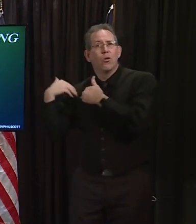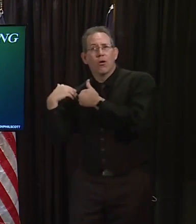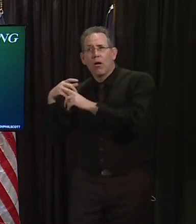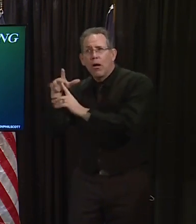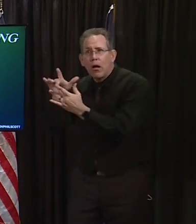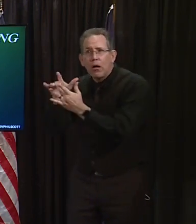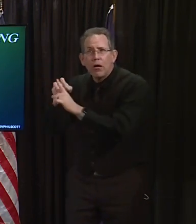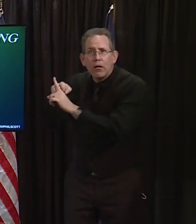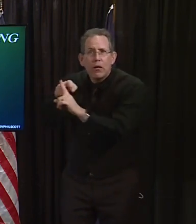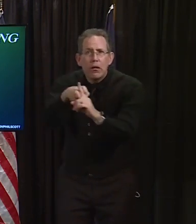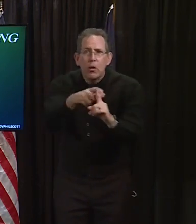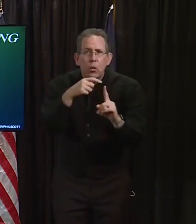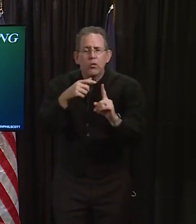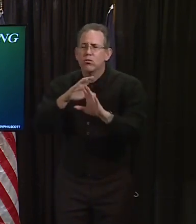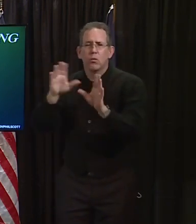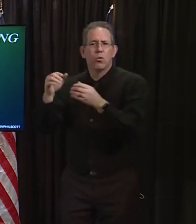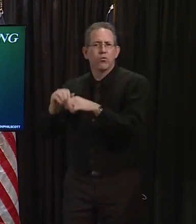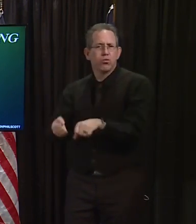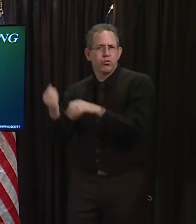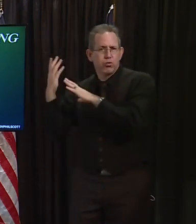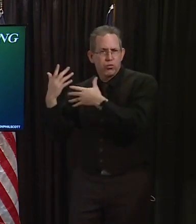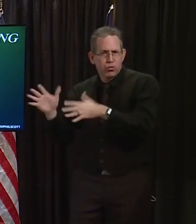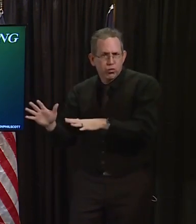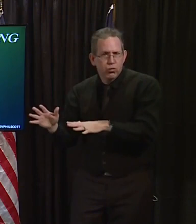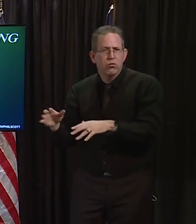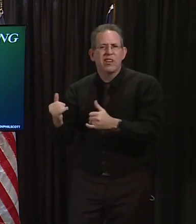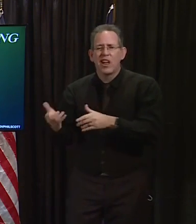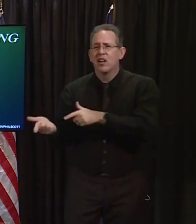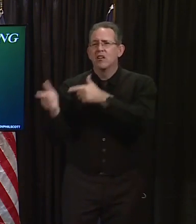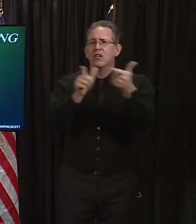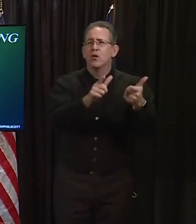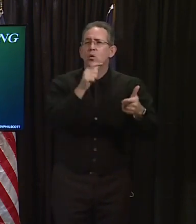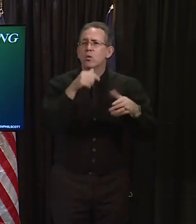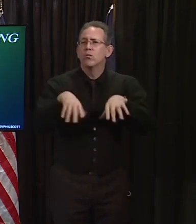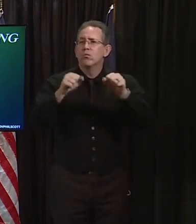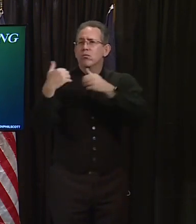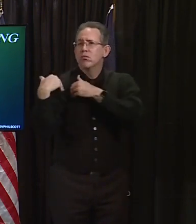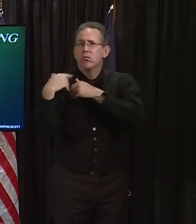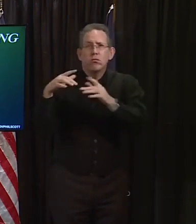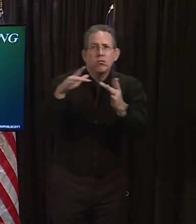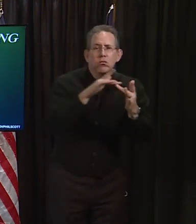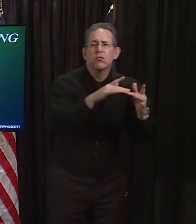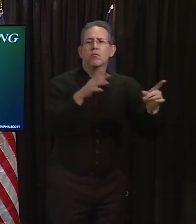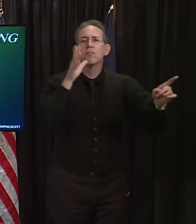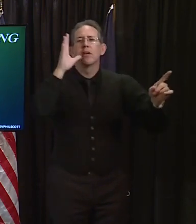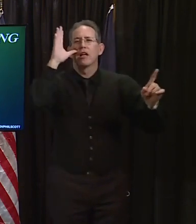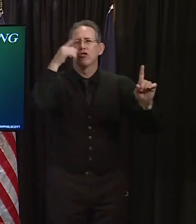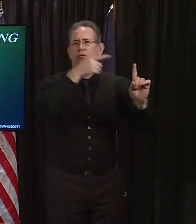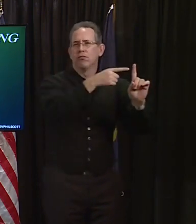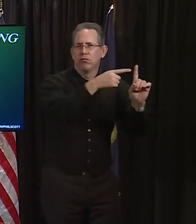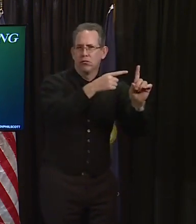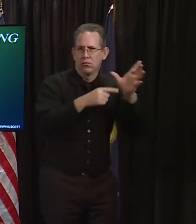response notification to parents that includes recommendations for testing depending on the vaccination status of the students.